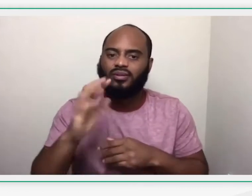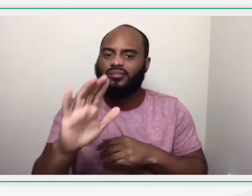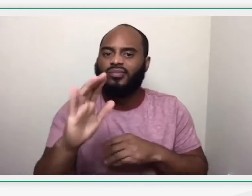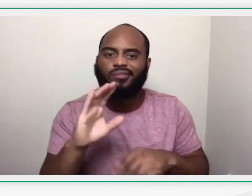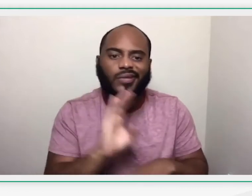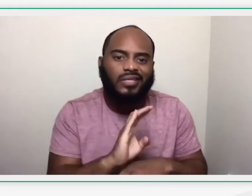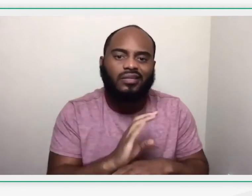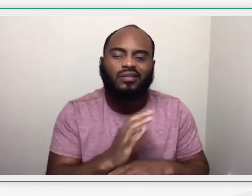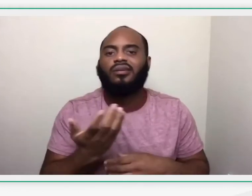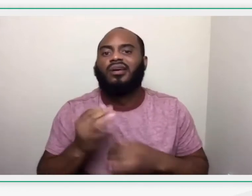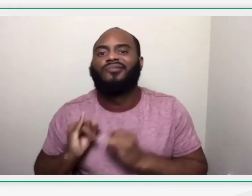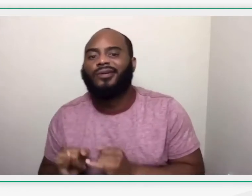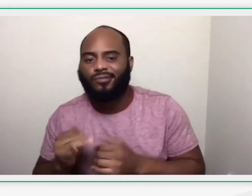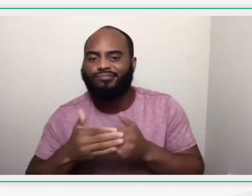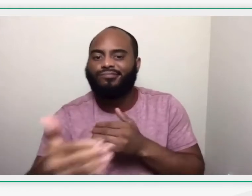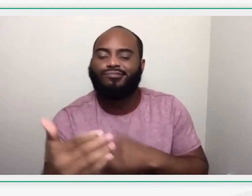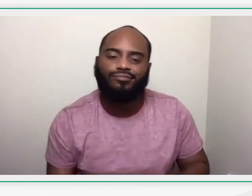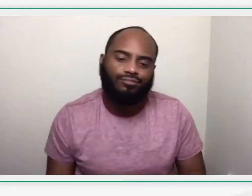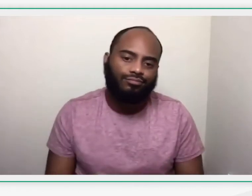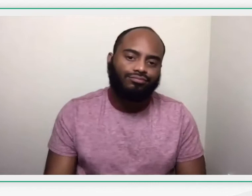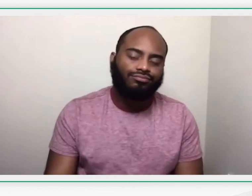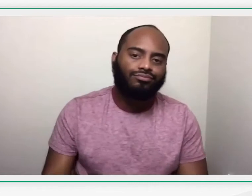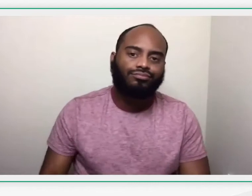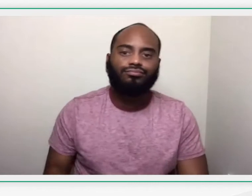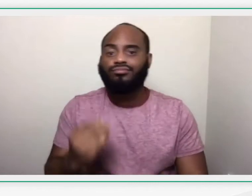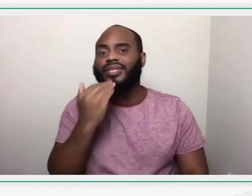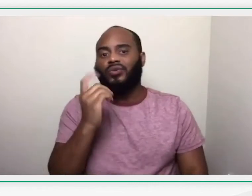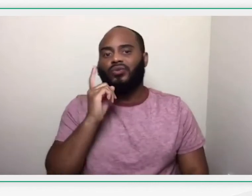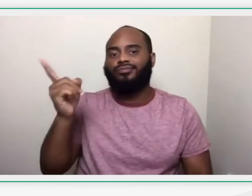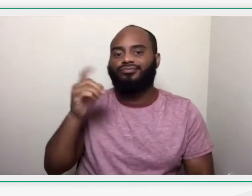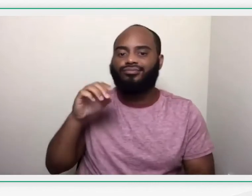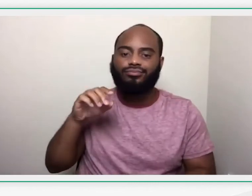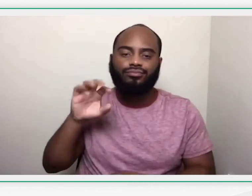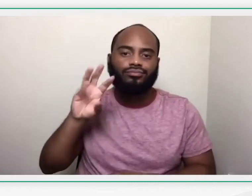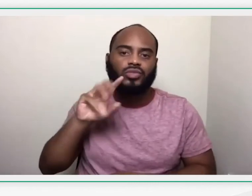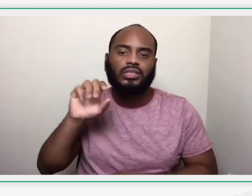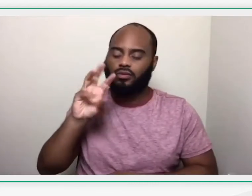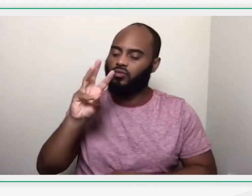And I do hope, folks, that you apply this in your individual life, in your personal life, and in your business life.